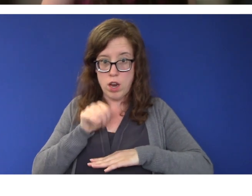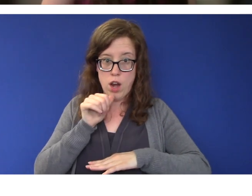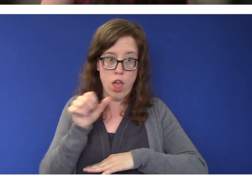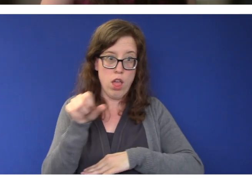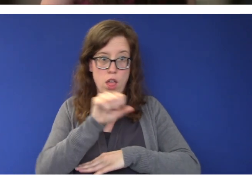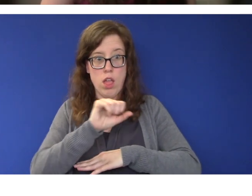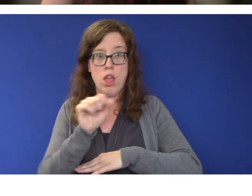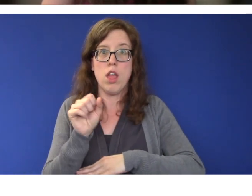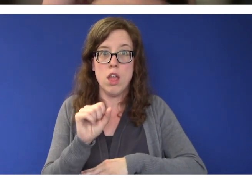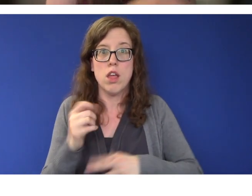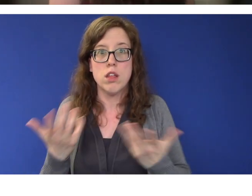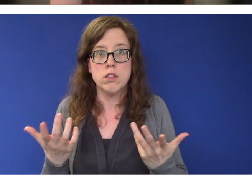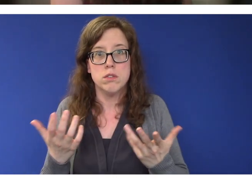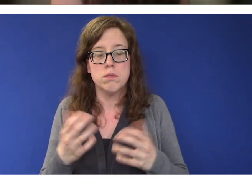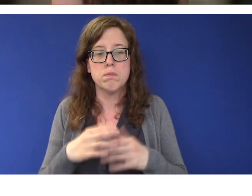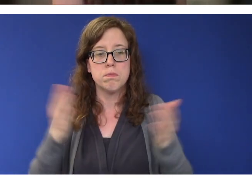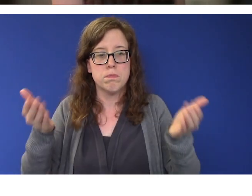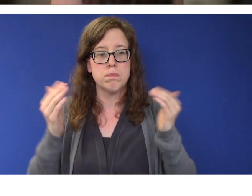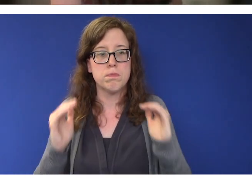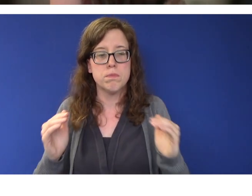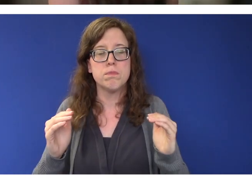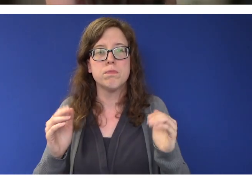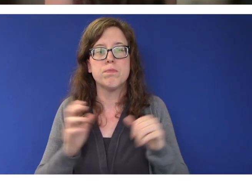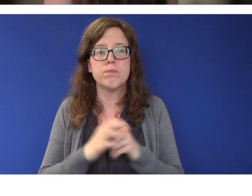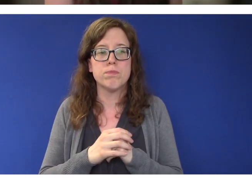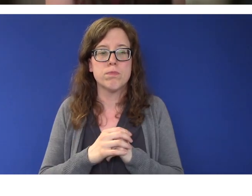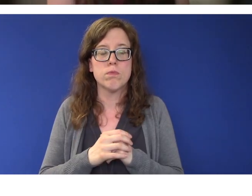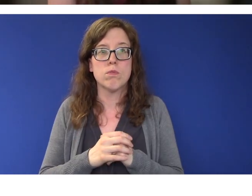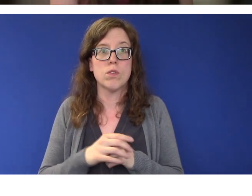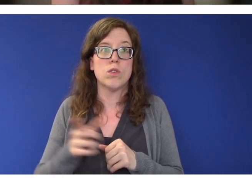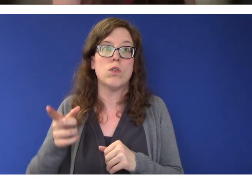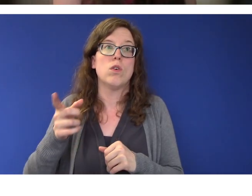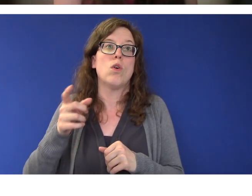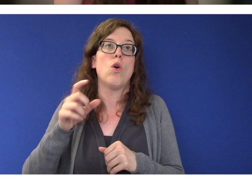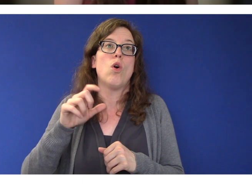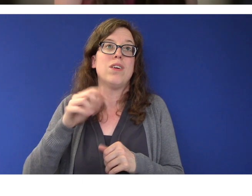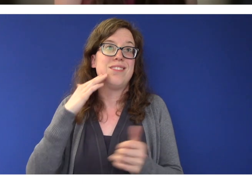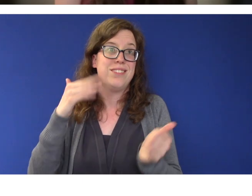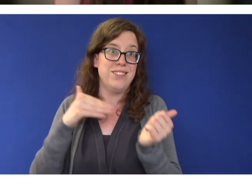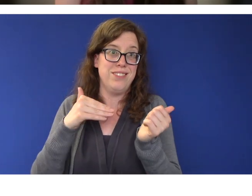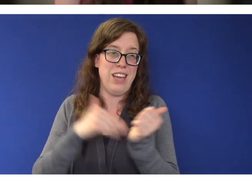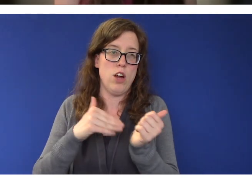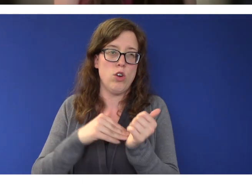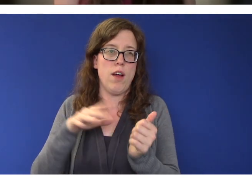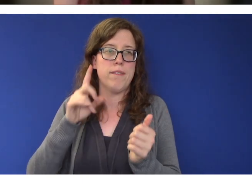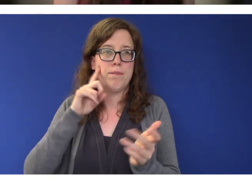Another key feature is that doctors have found that individuals with CHARGE Syndrome frequently